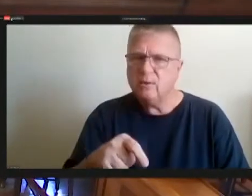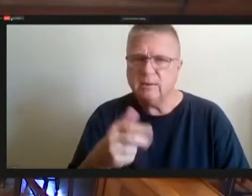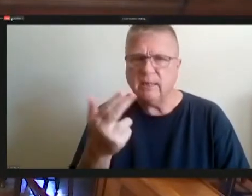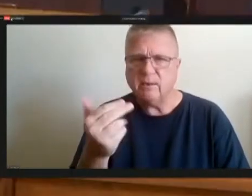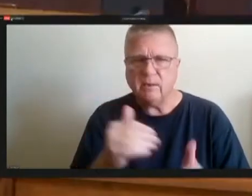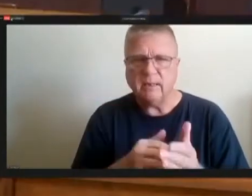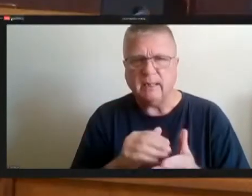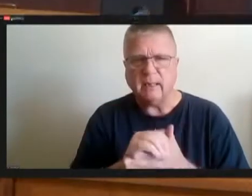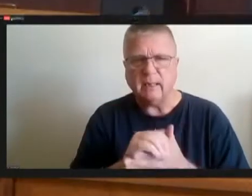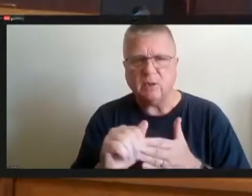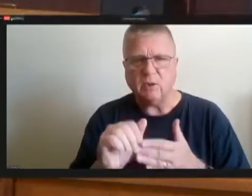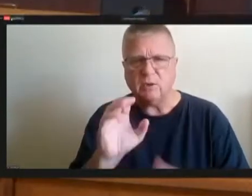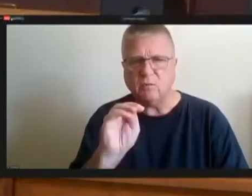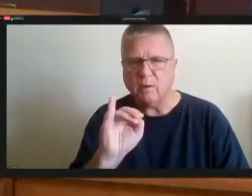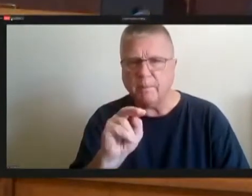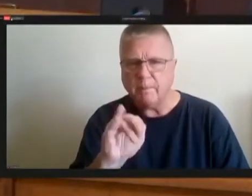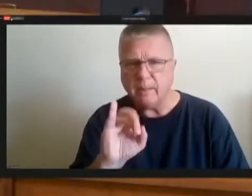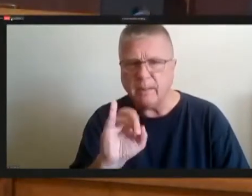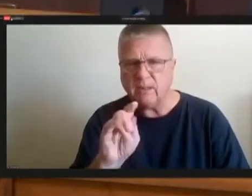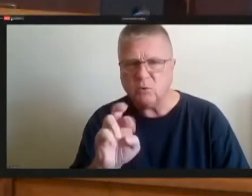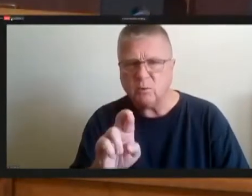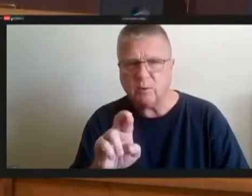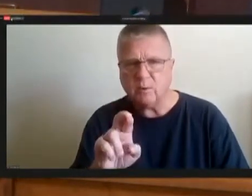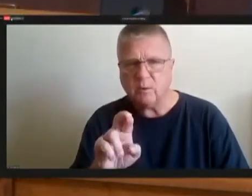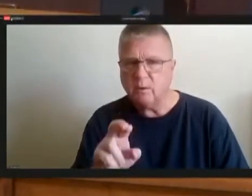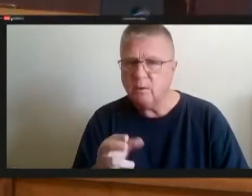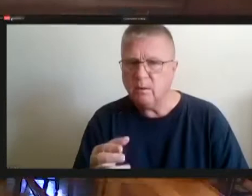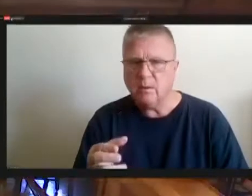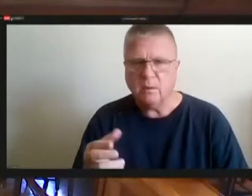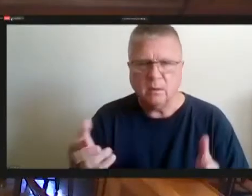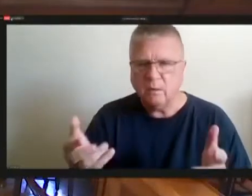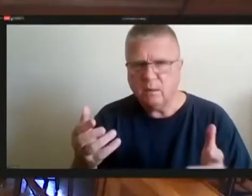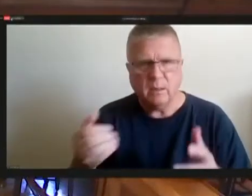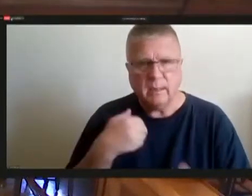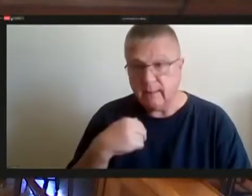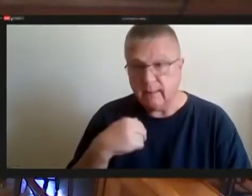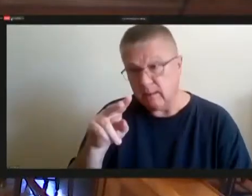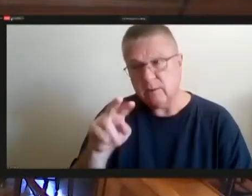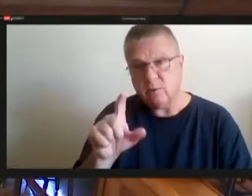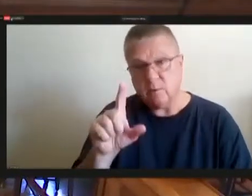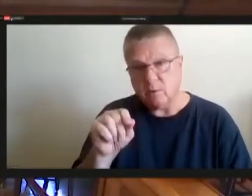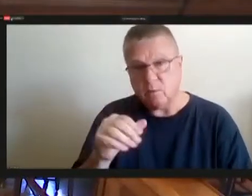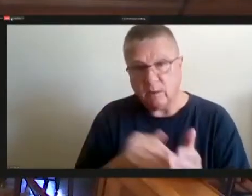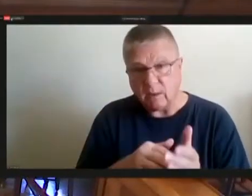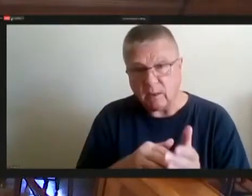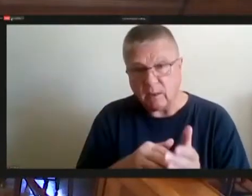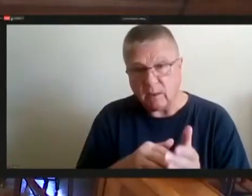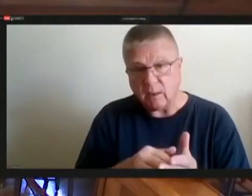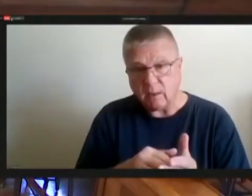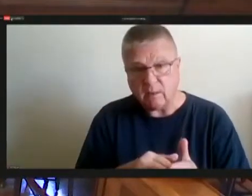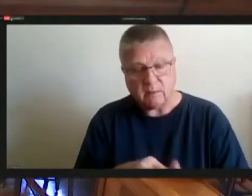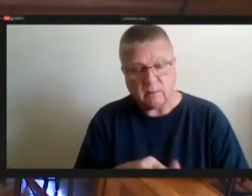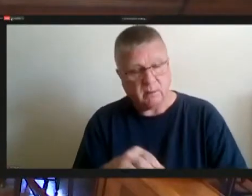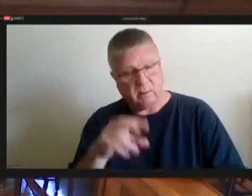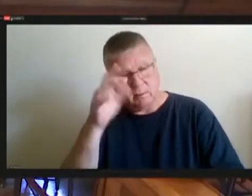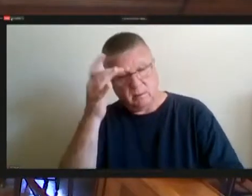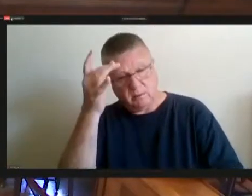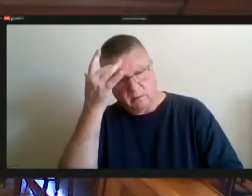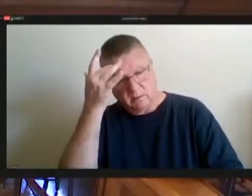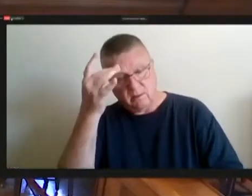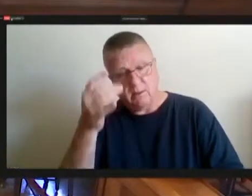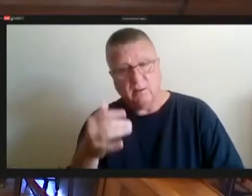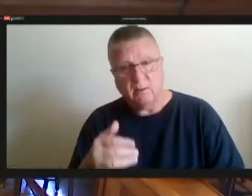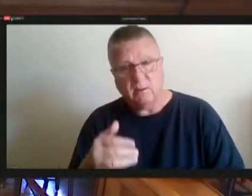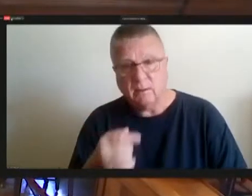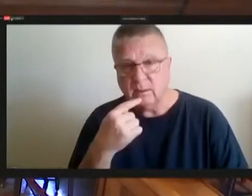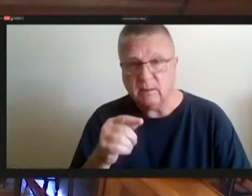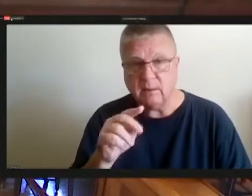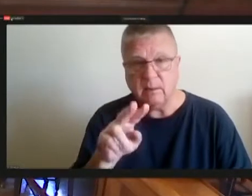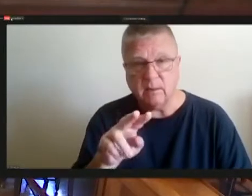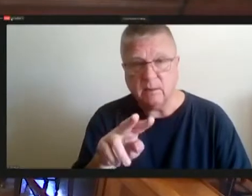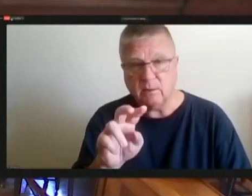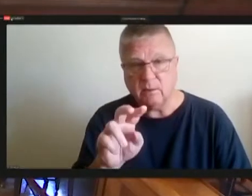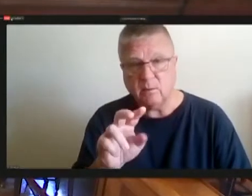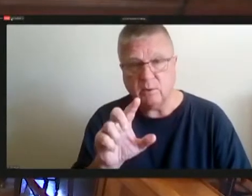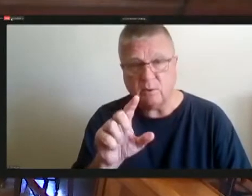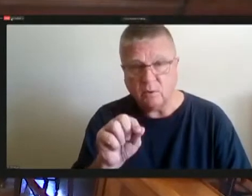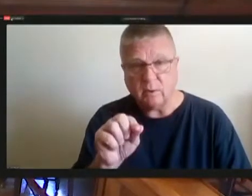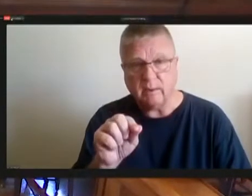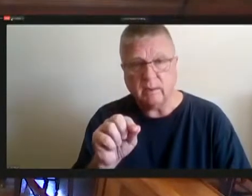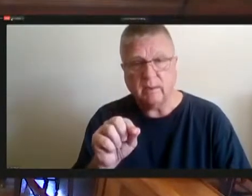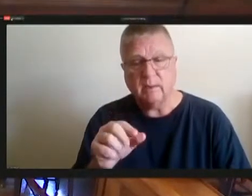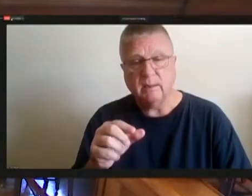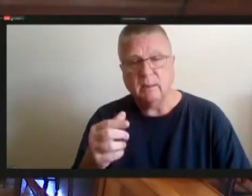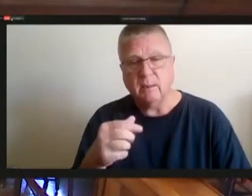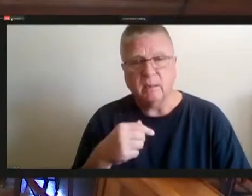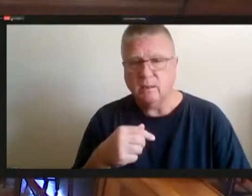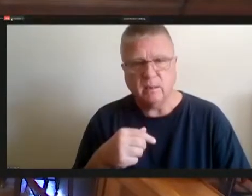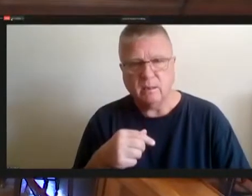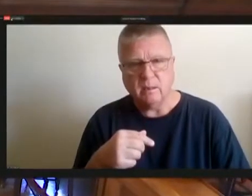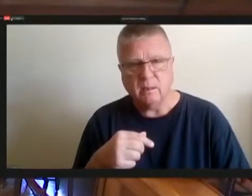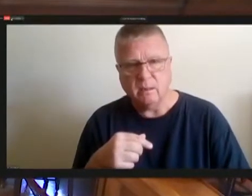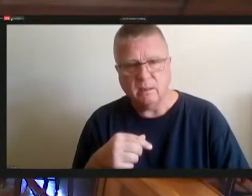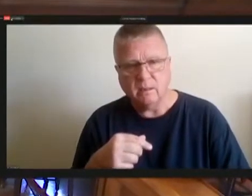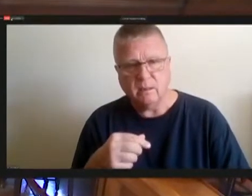I got is it says is is . So, before we and we could, you know,